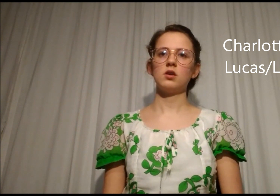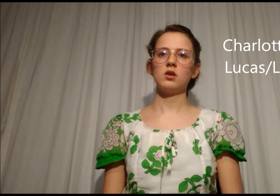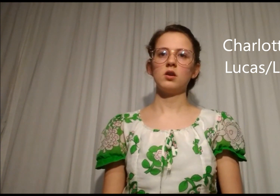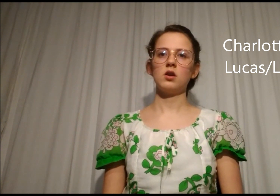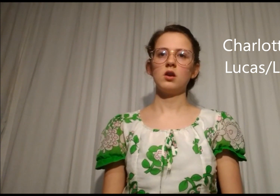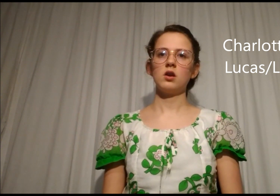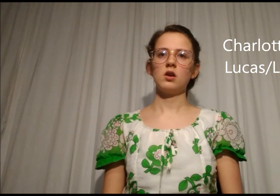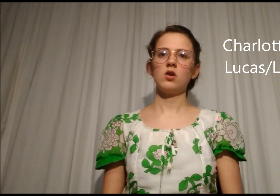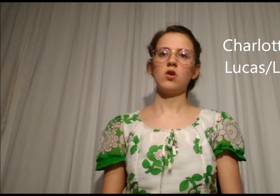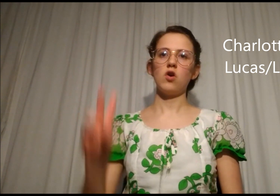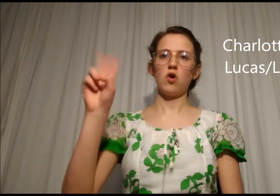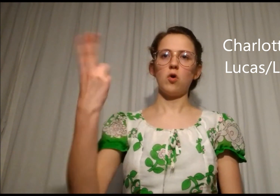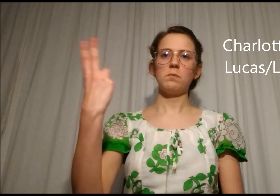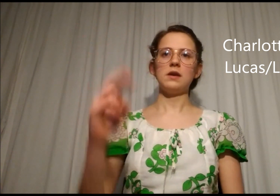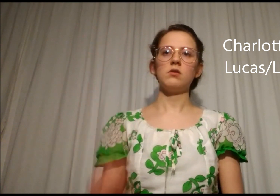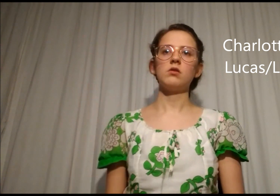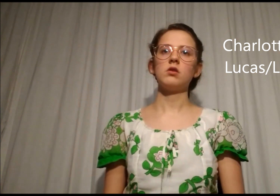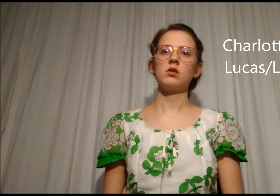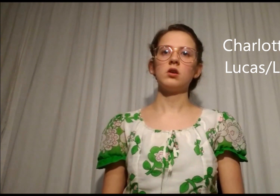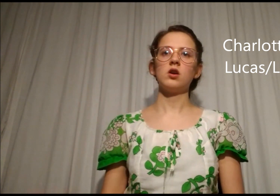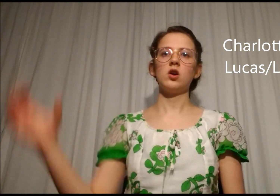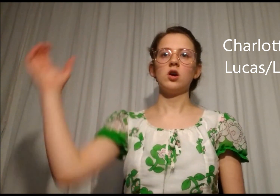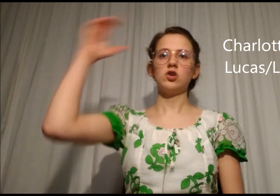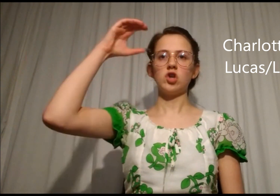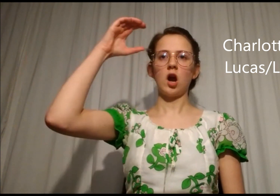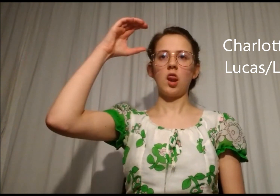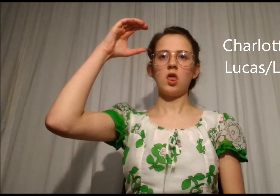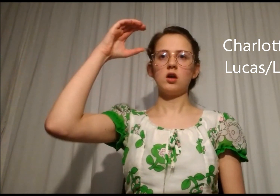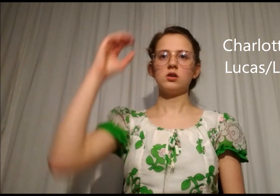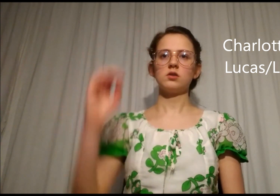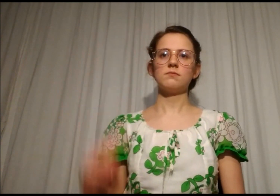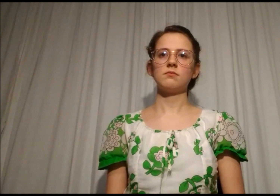Again, Charlotte